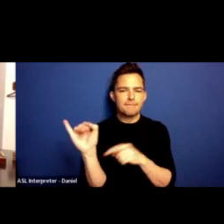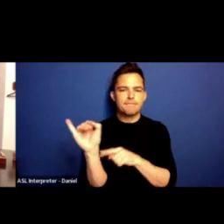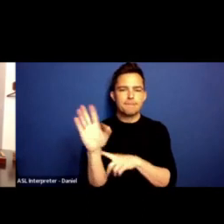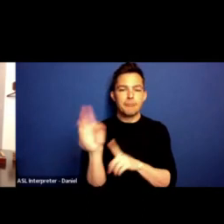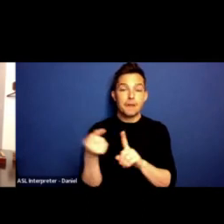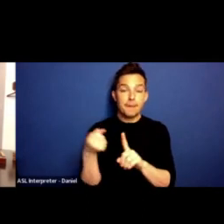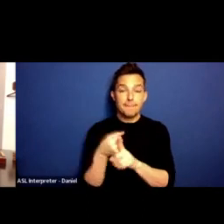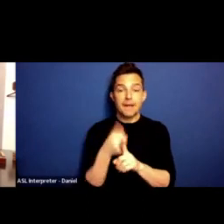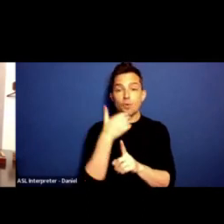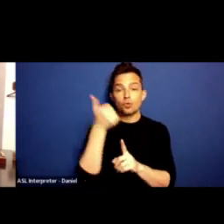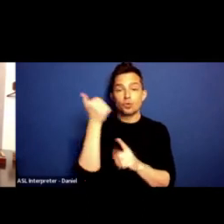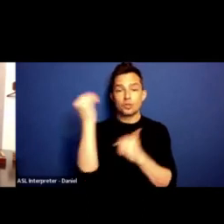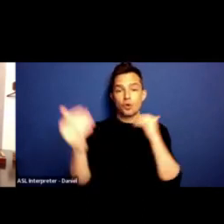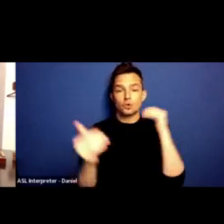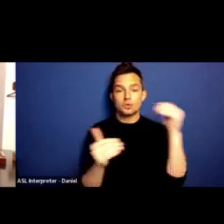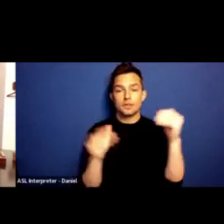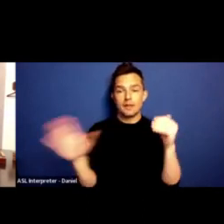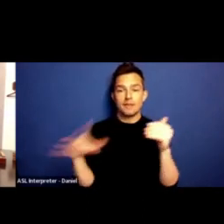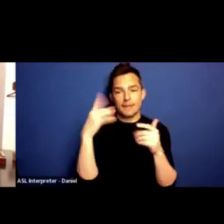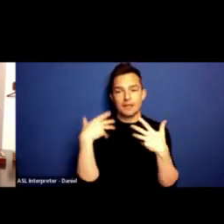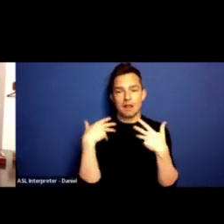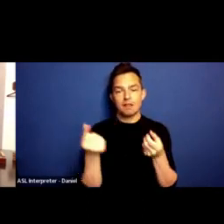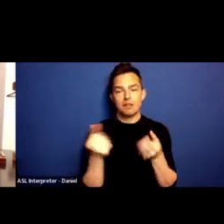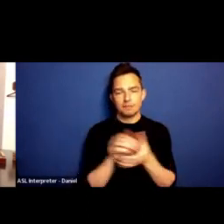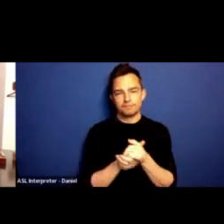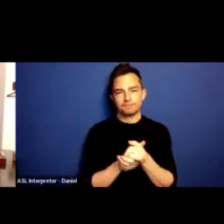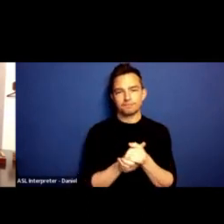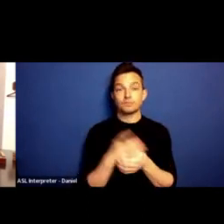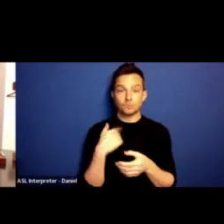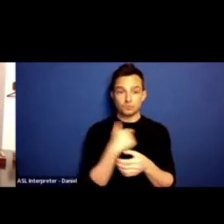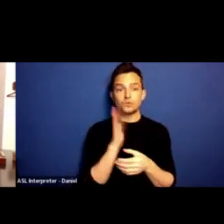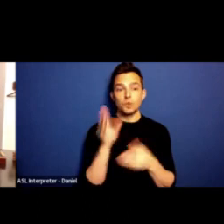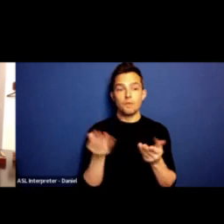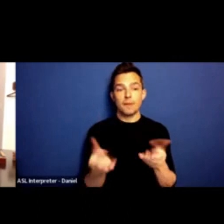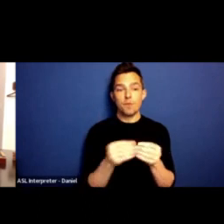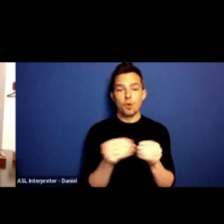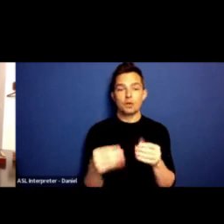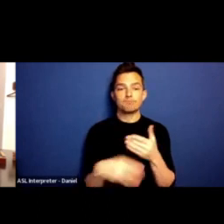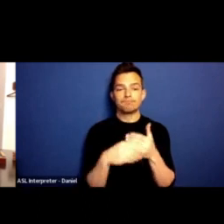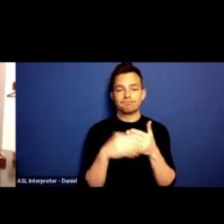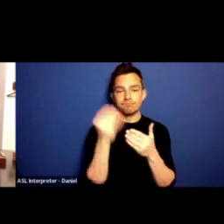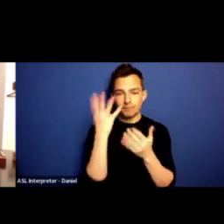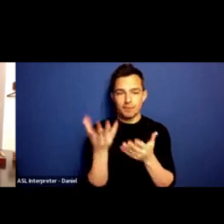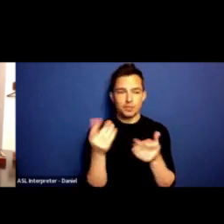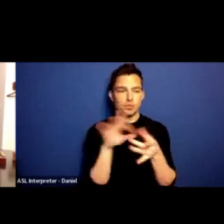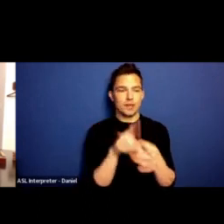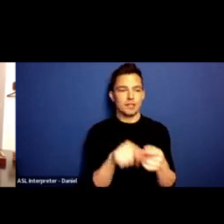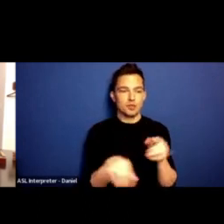older adults and their mental health. So we will provide additional information with regard to that we hope that you